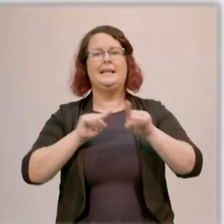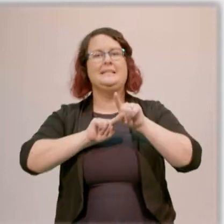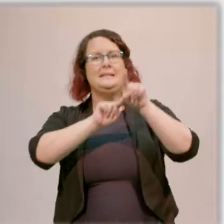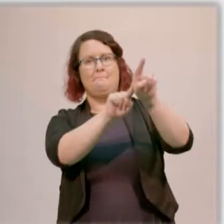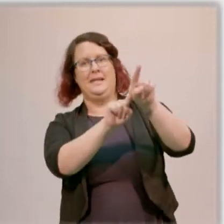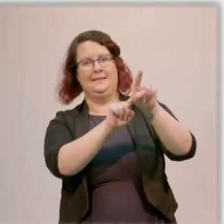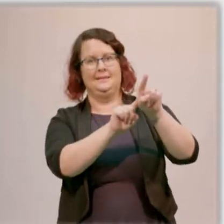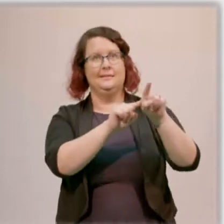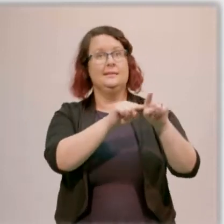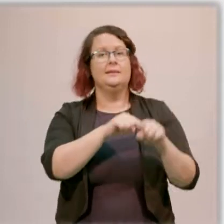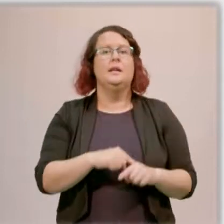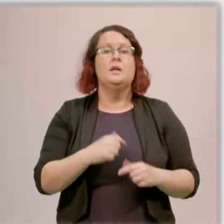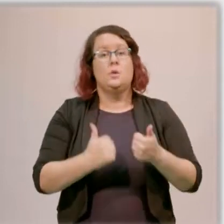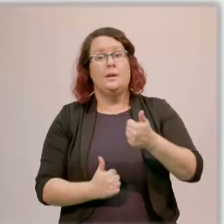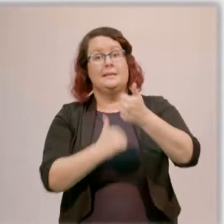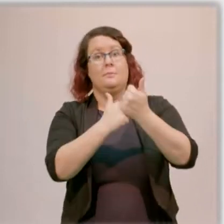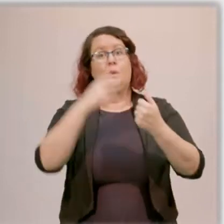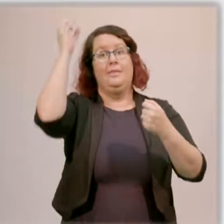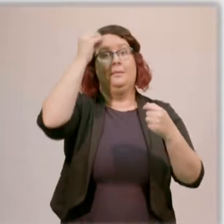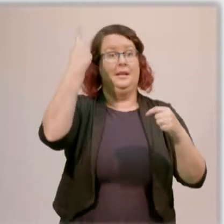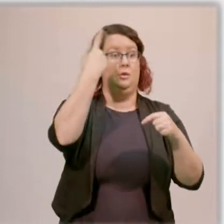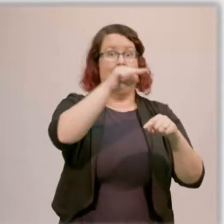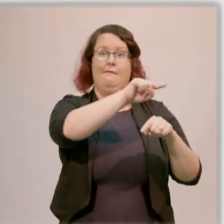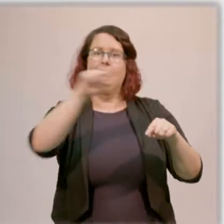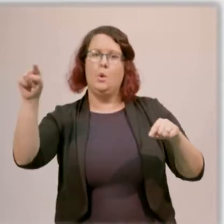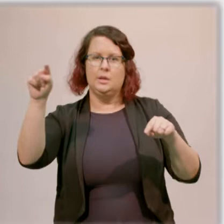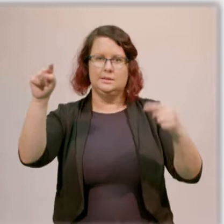It gives a reason to support the opinion in the first clause.